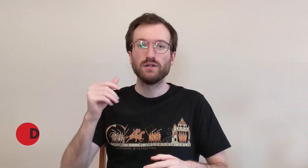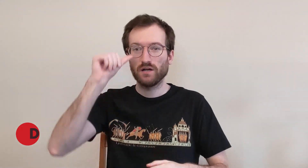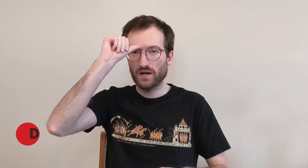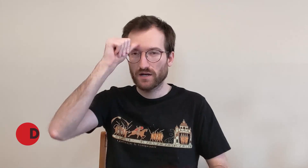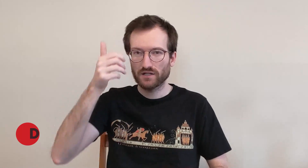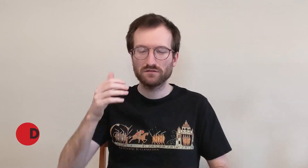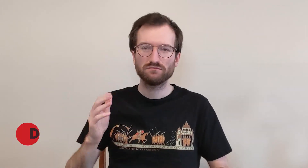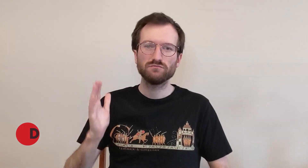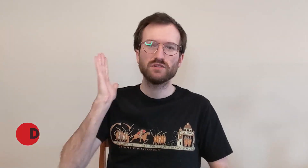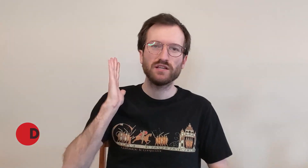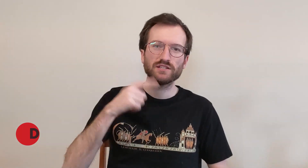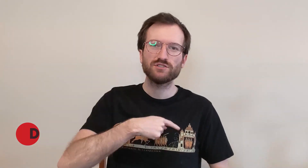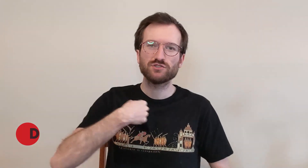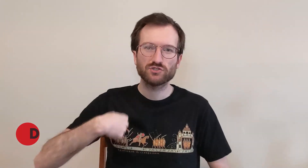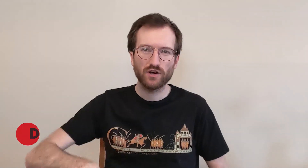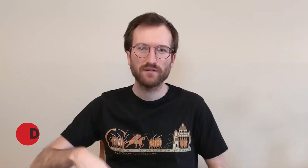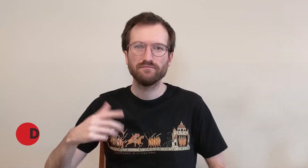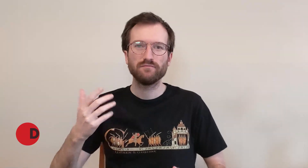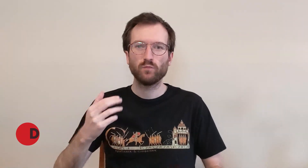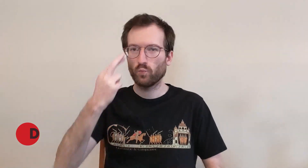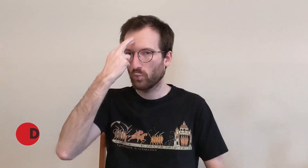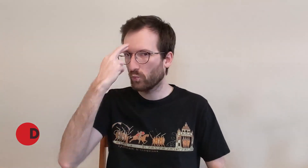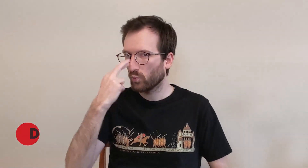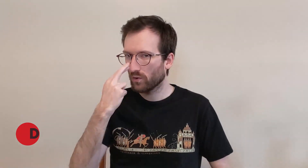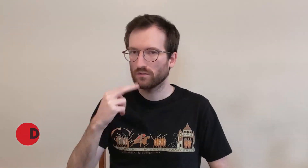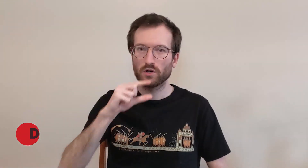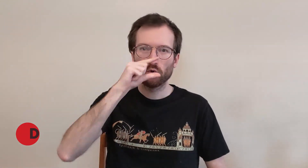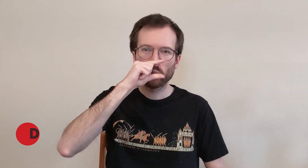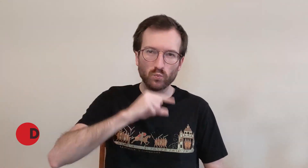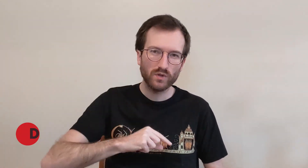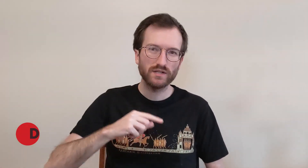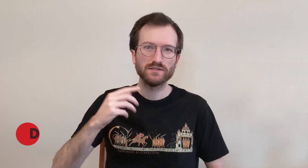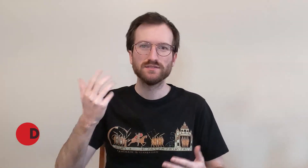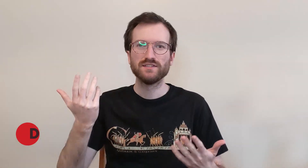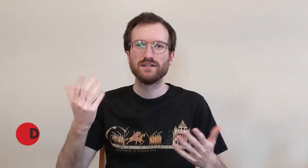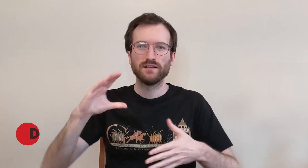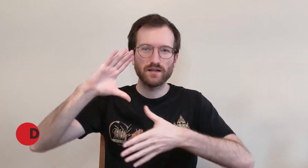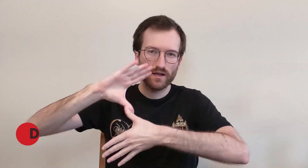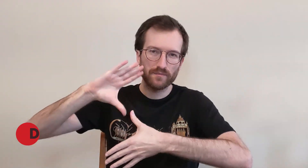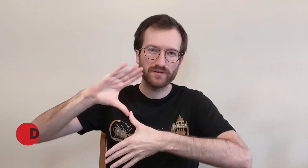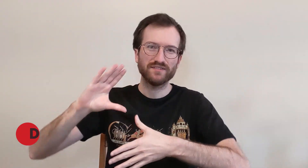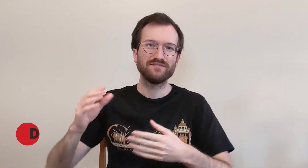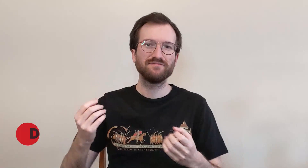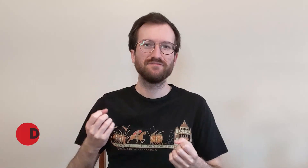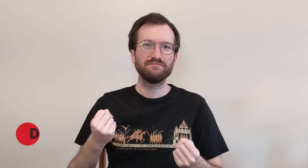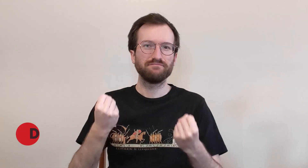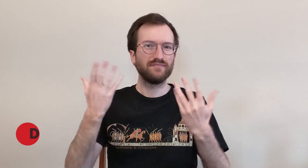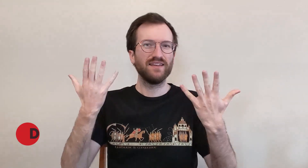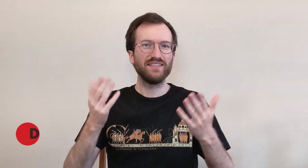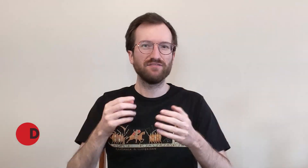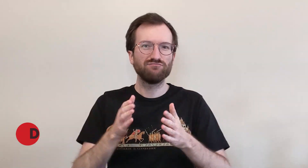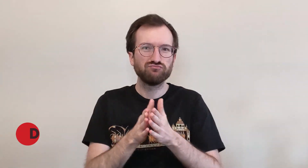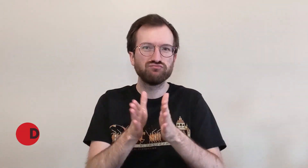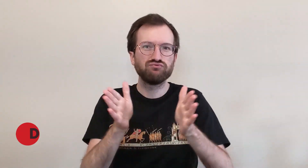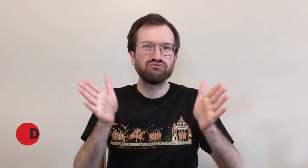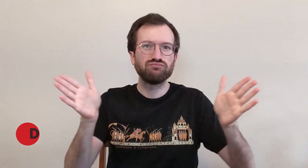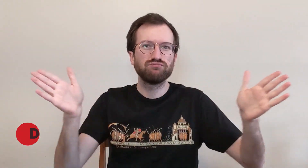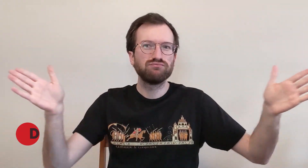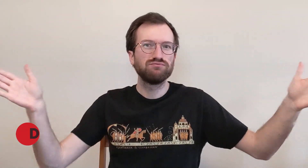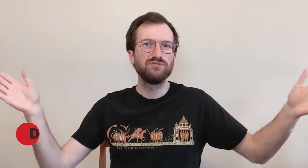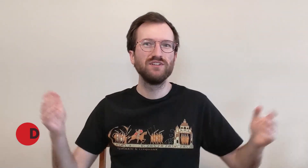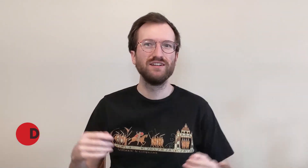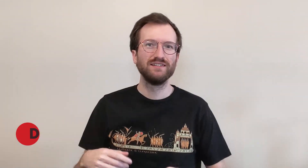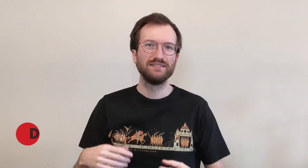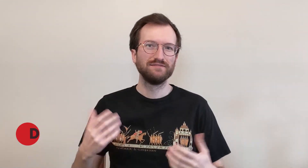ancient India, China, Rome, Greece, Columbian, and so much more.